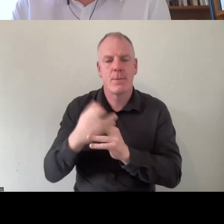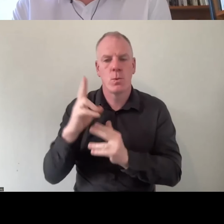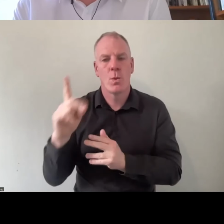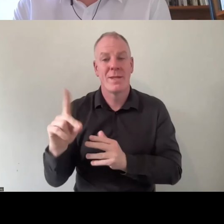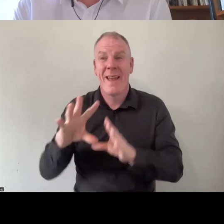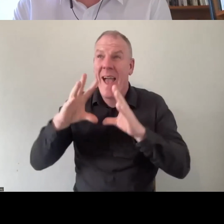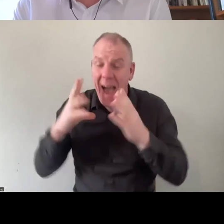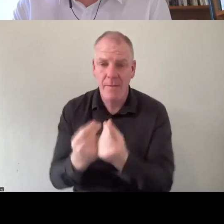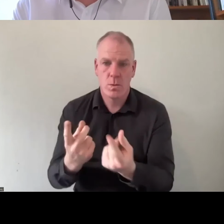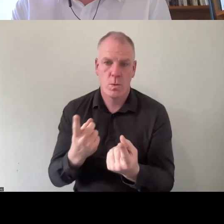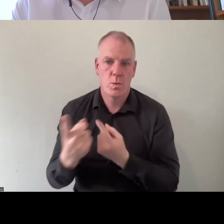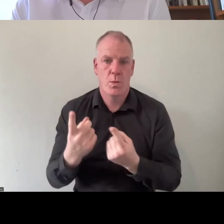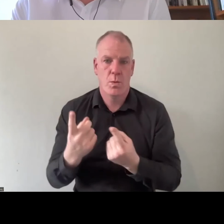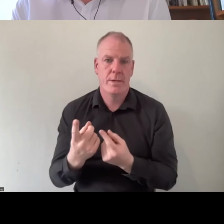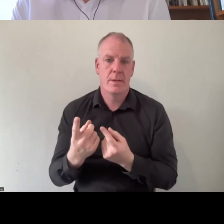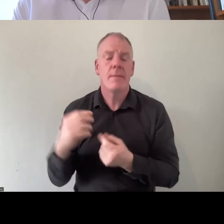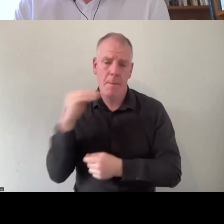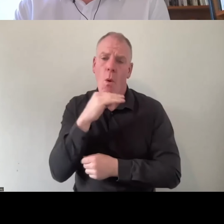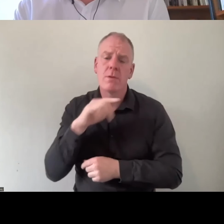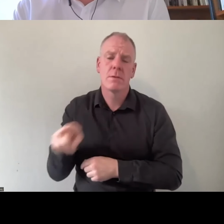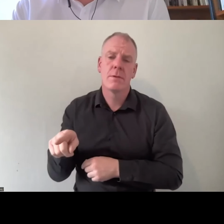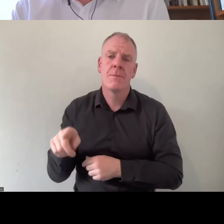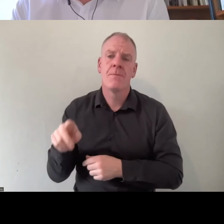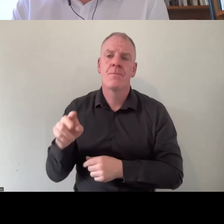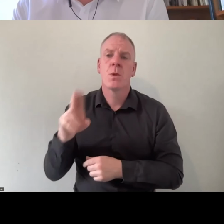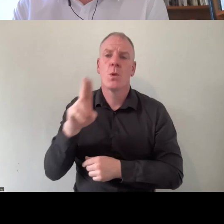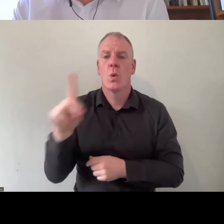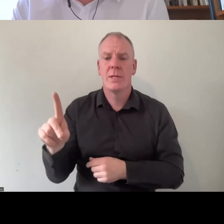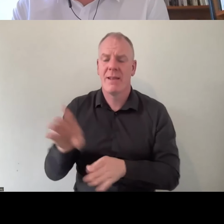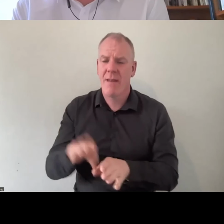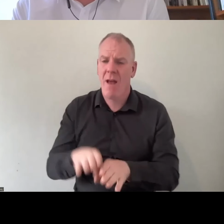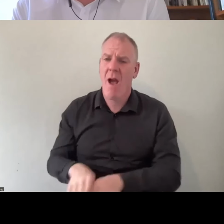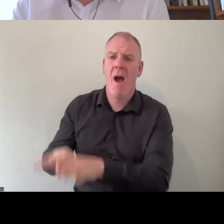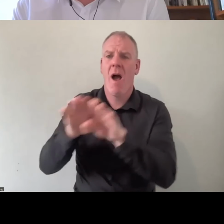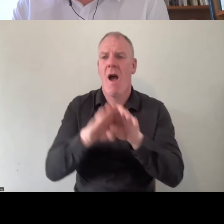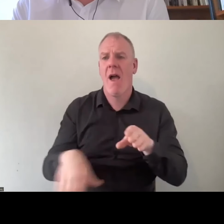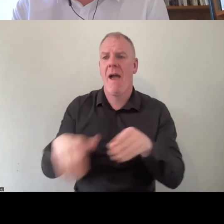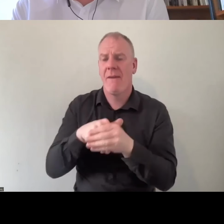And I think that's important. Universal Design goes across everything that you do within your organisation.